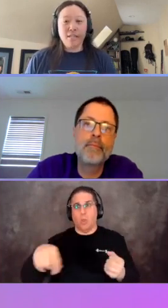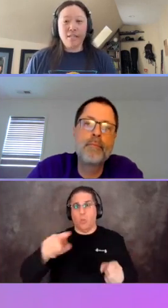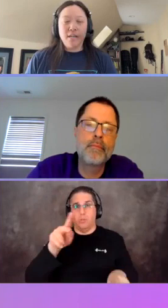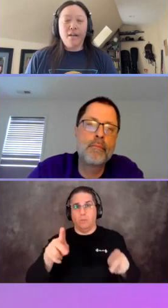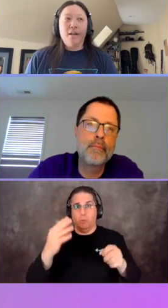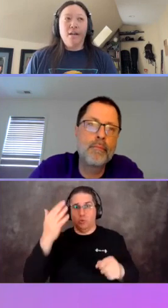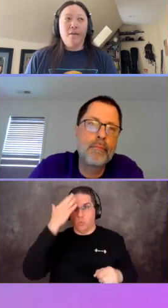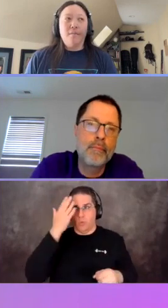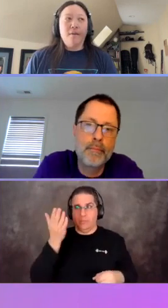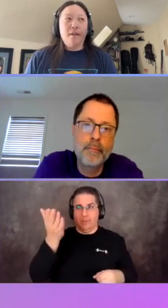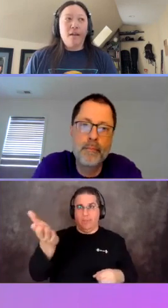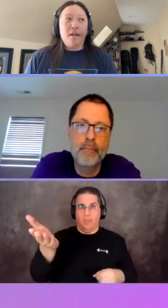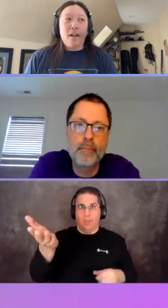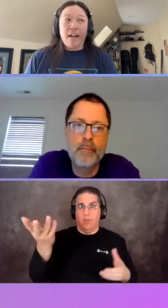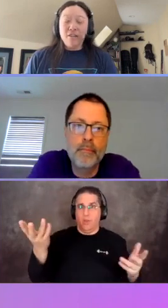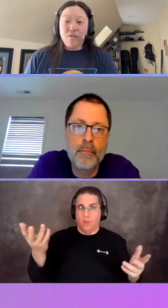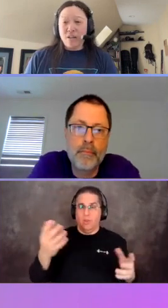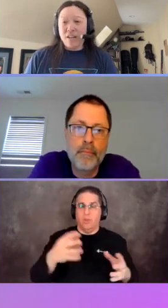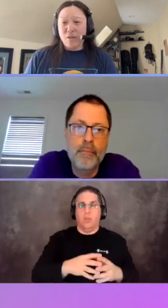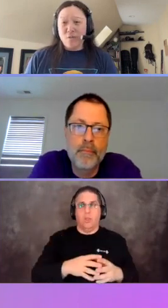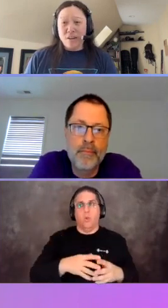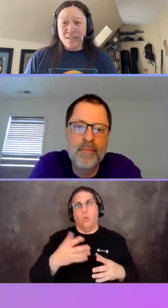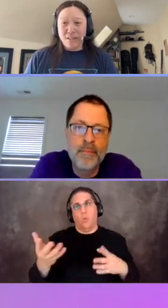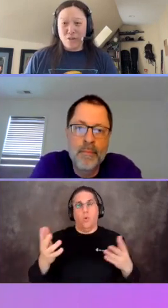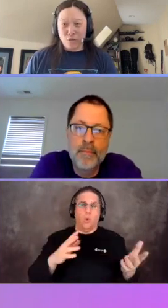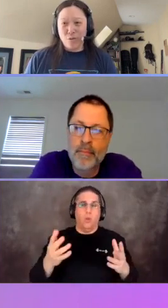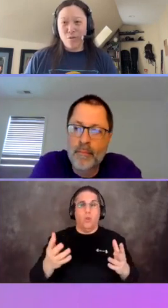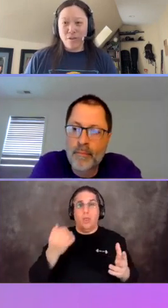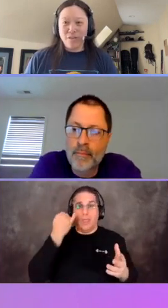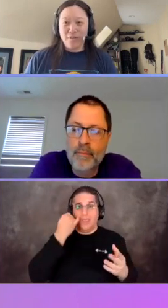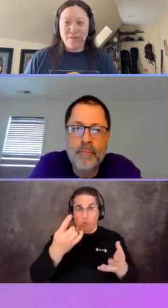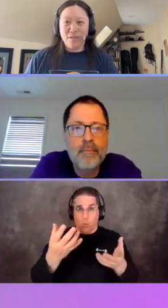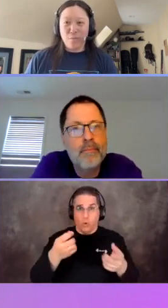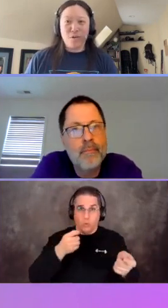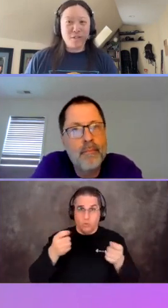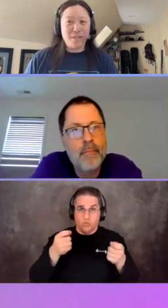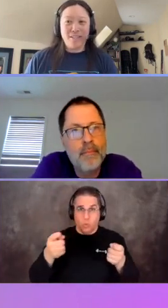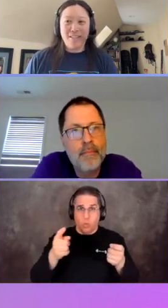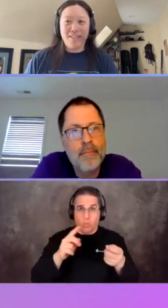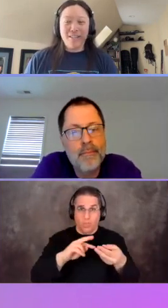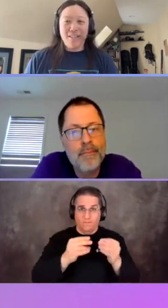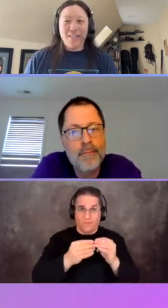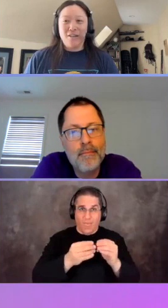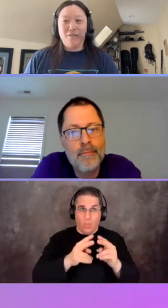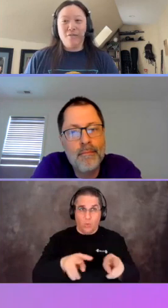using a screen reader, aria live regions are similarly needed for this. The answer is